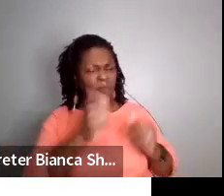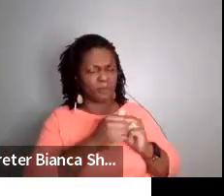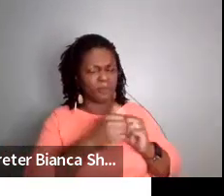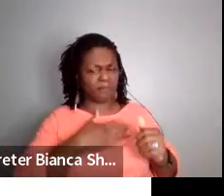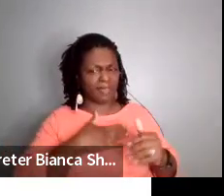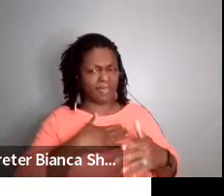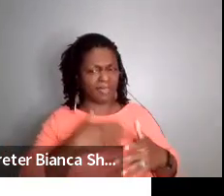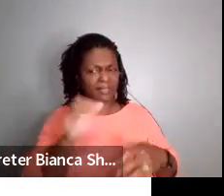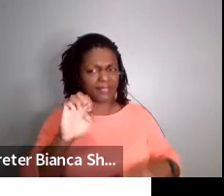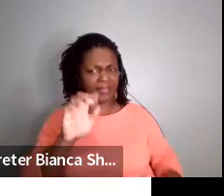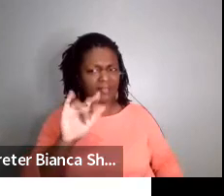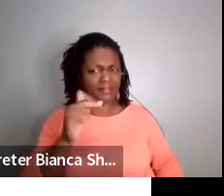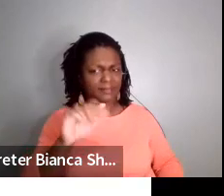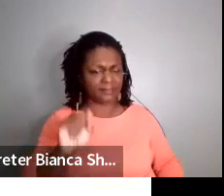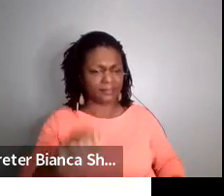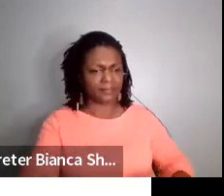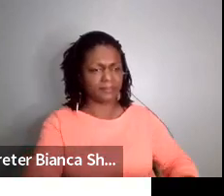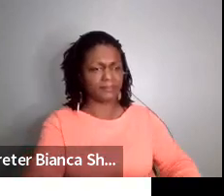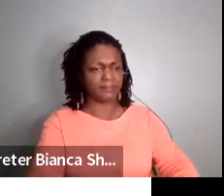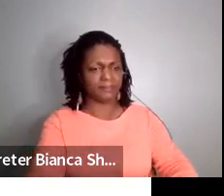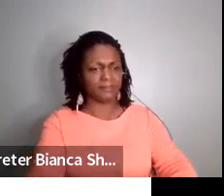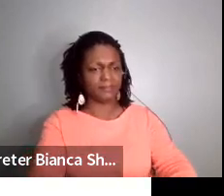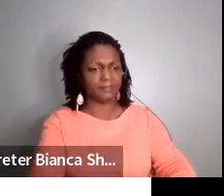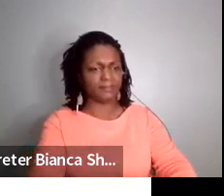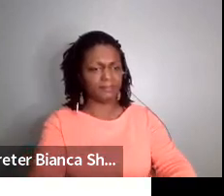I wanna make sure things i'm i'm blame did you hear you? Okay?